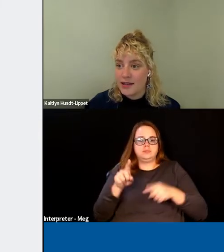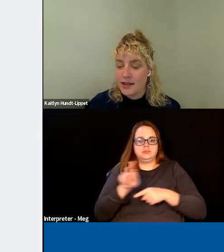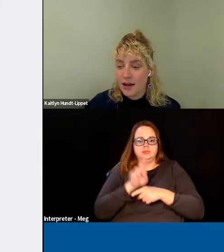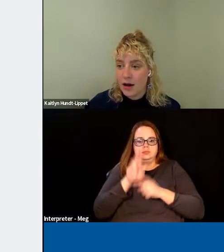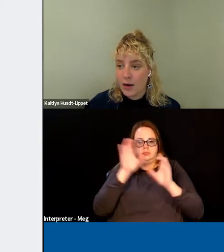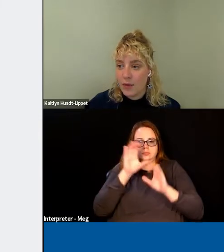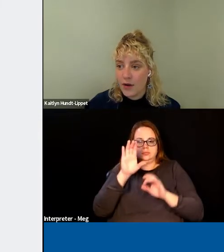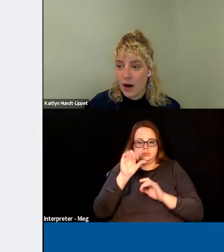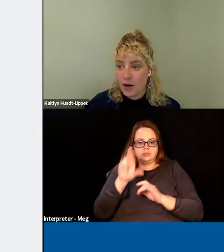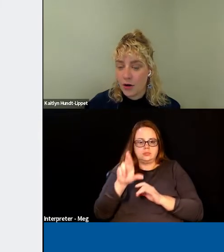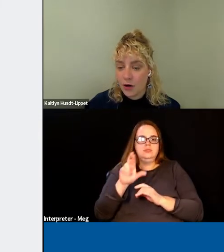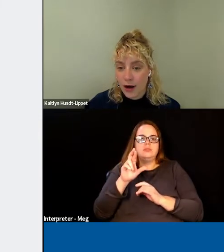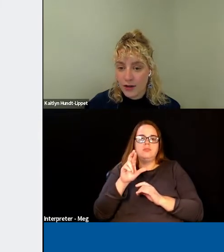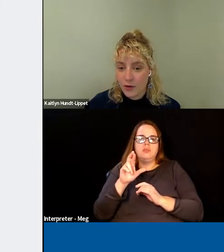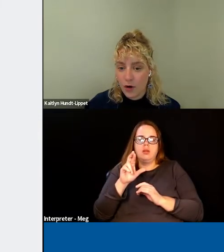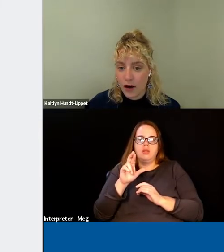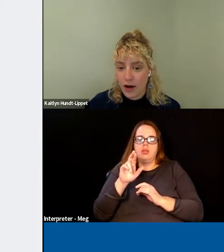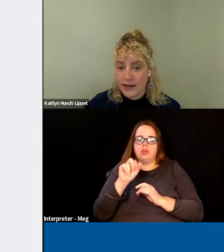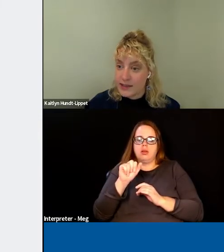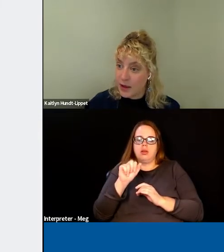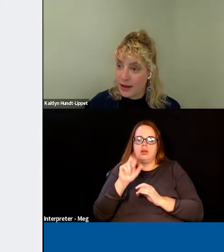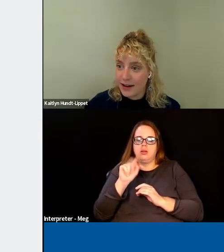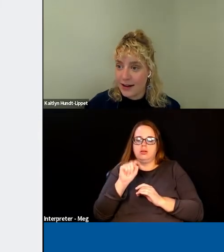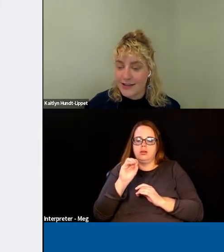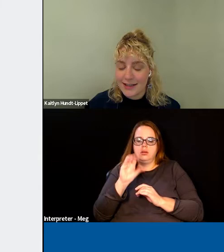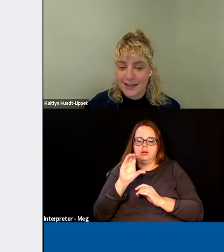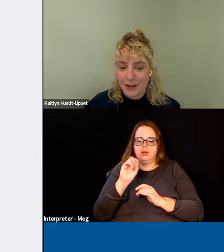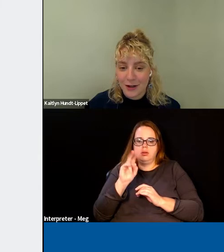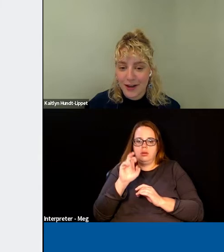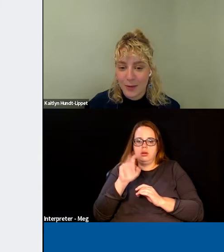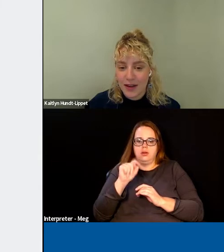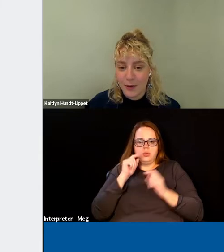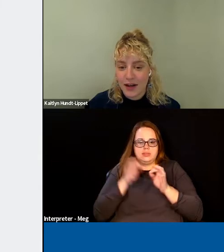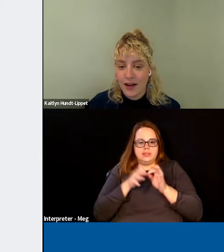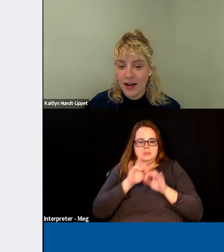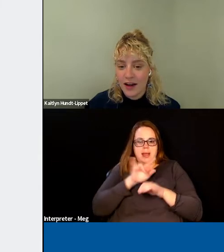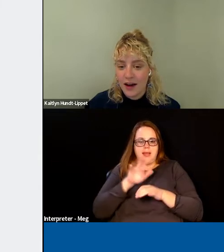is the auto correct for spelling. I kind of see this actually quite a bit where,